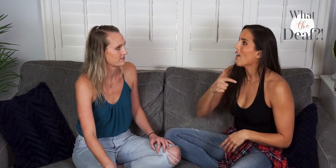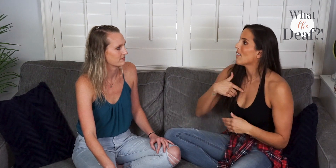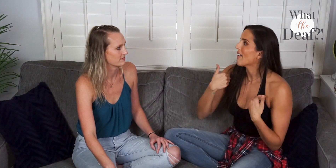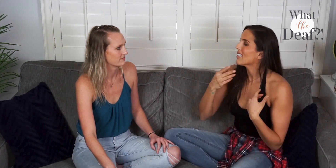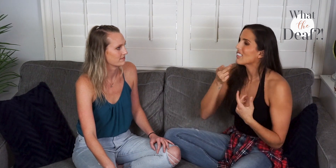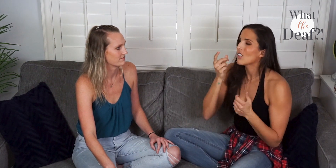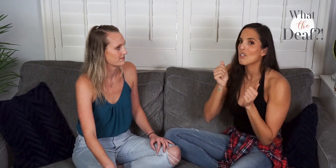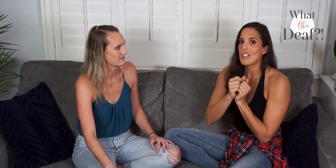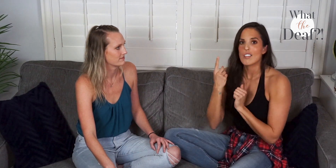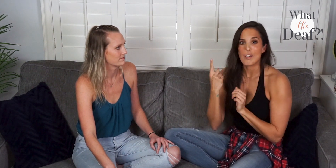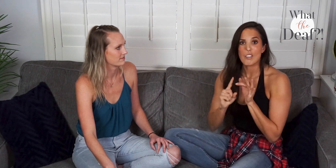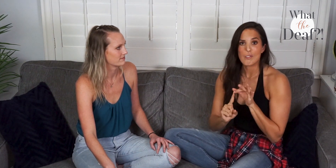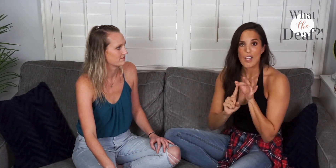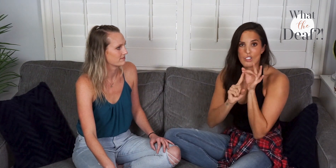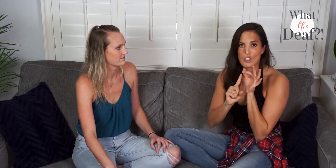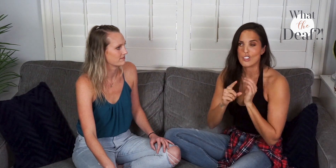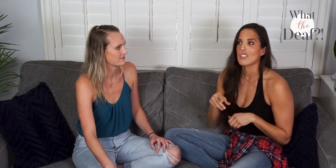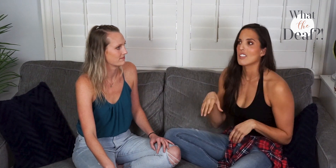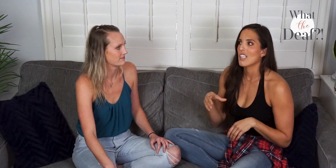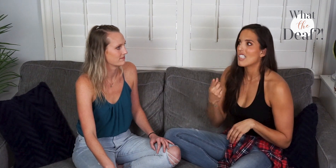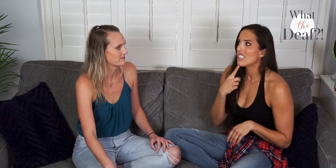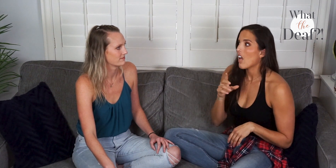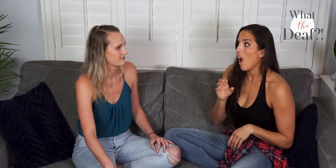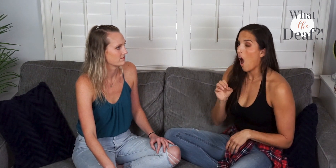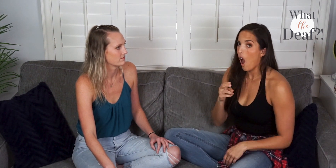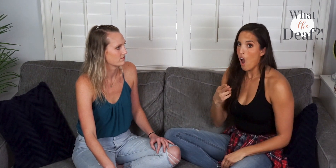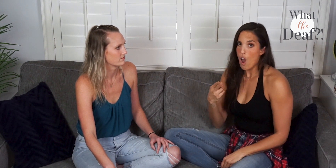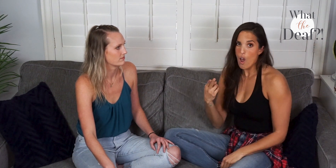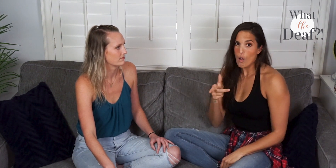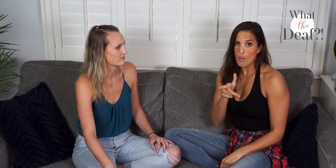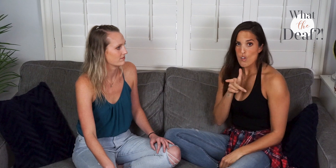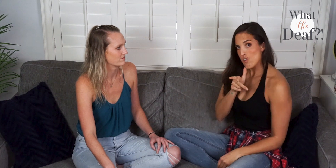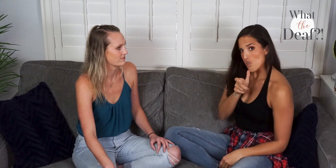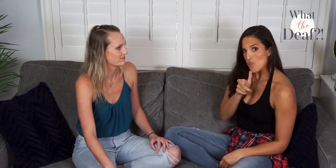And I said, "Well, I'm having dinner with someone special." And he said, "Oh, who?"